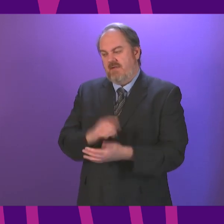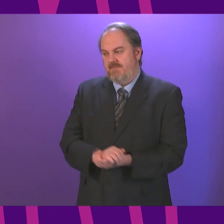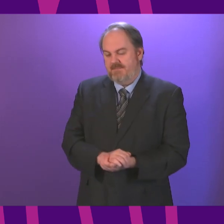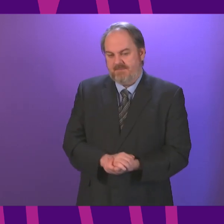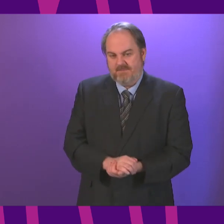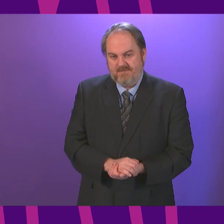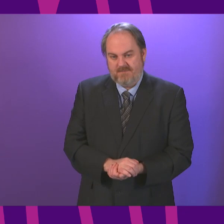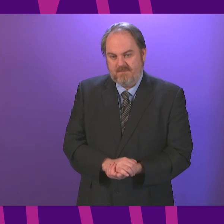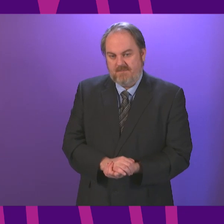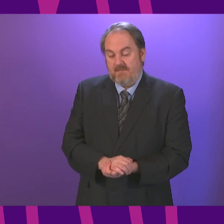Pauline McNeill: